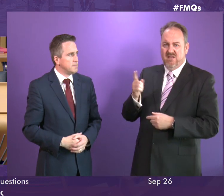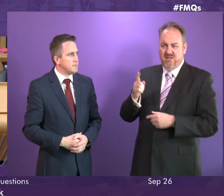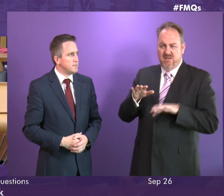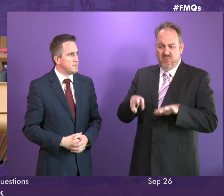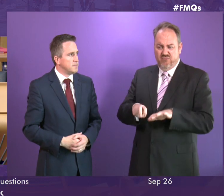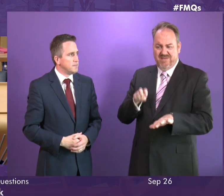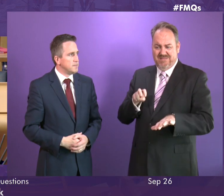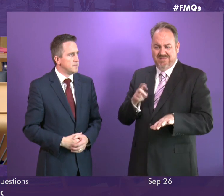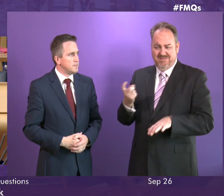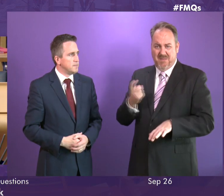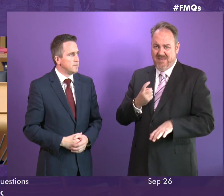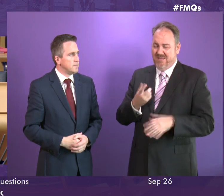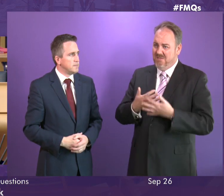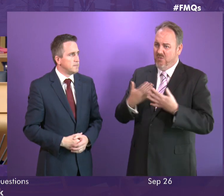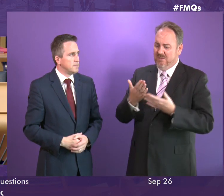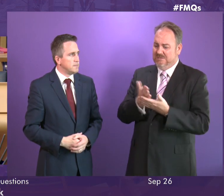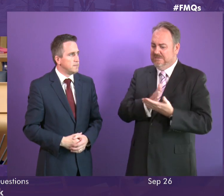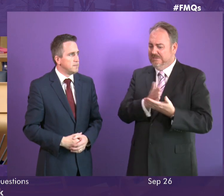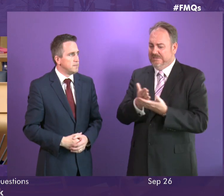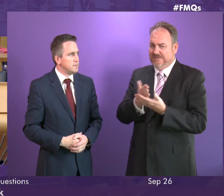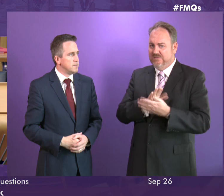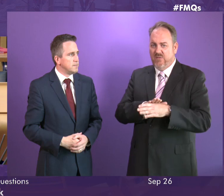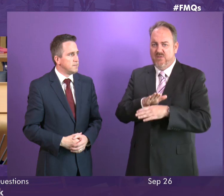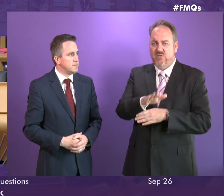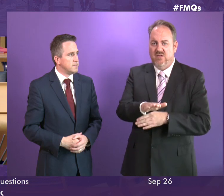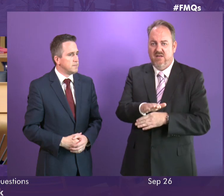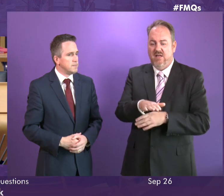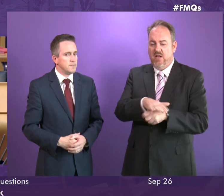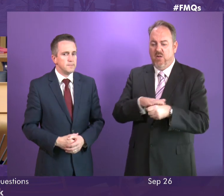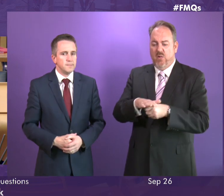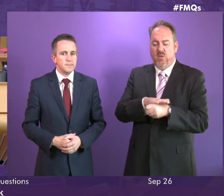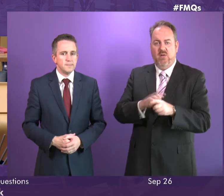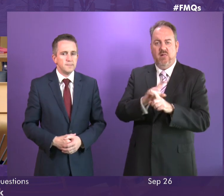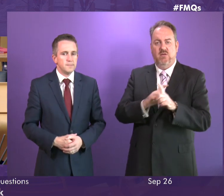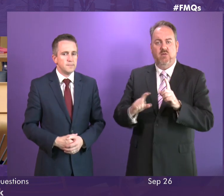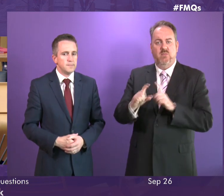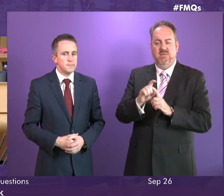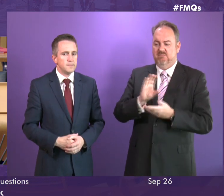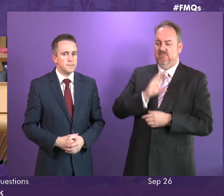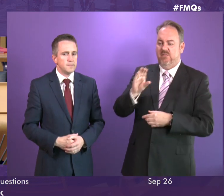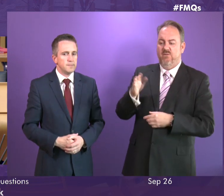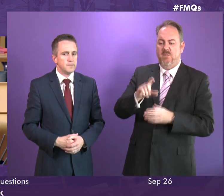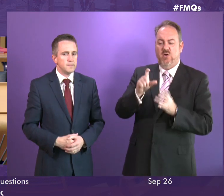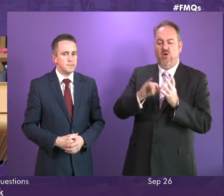by Brexit, which the First Minister has just acknowledged, and the evidence that we received yesterday at the Local Government and Communities Committee from COSLA, will the First Minister